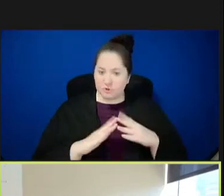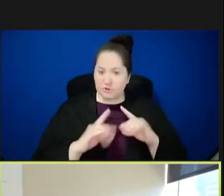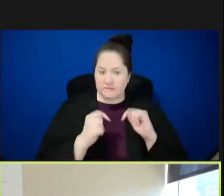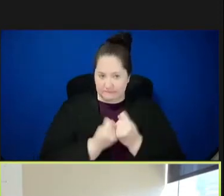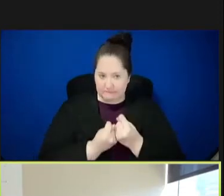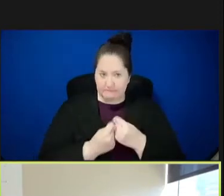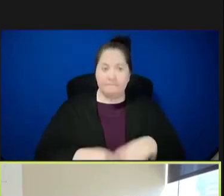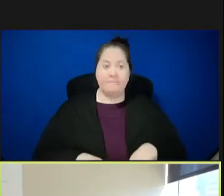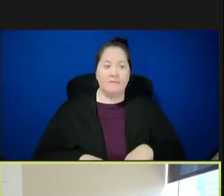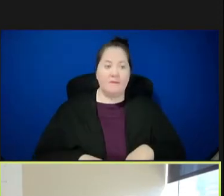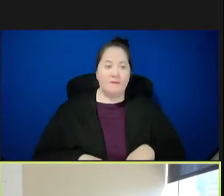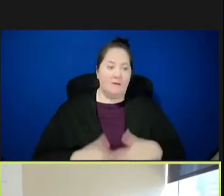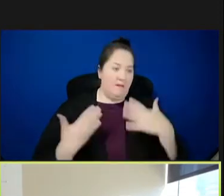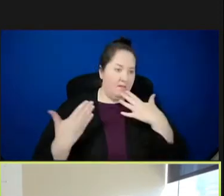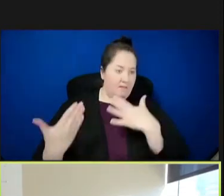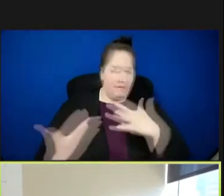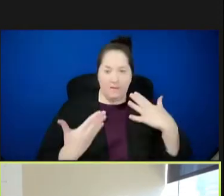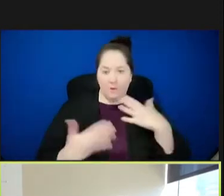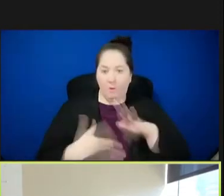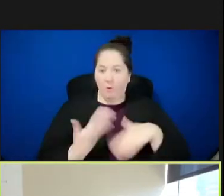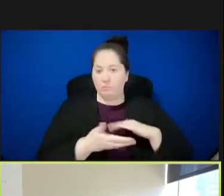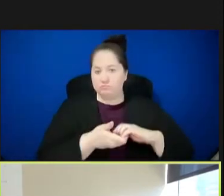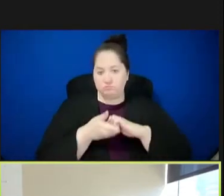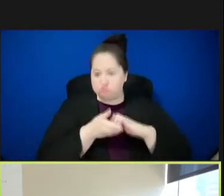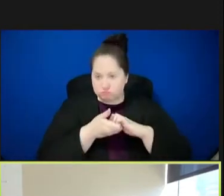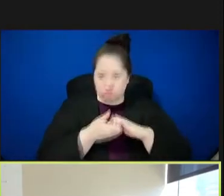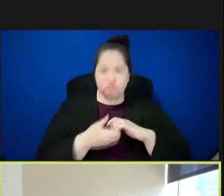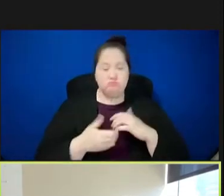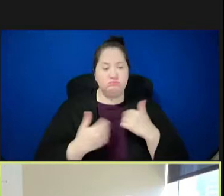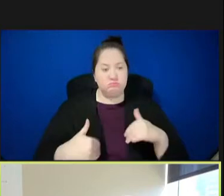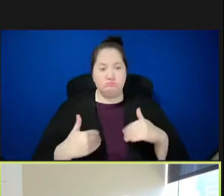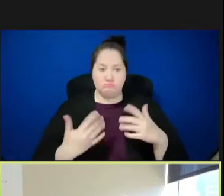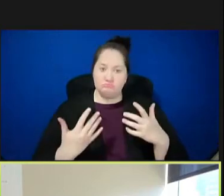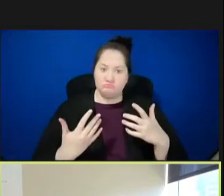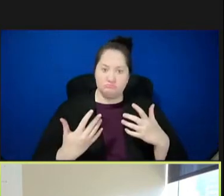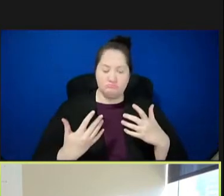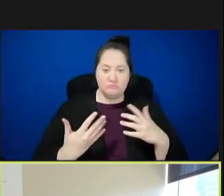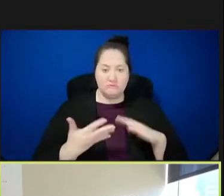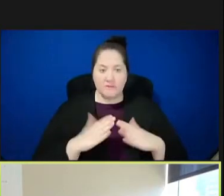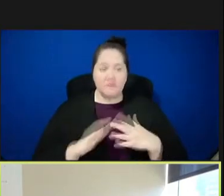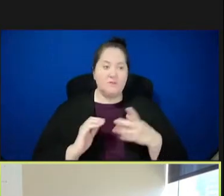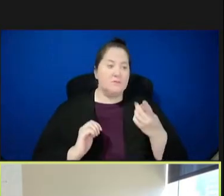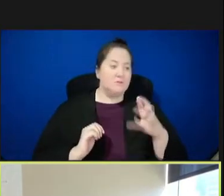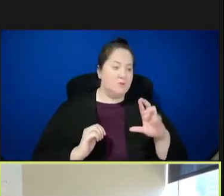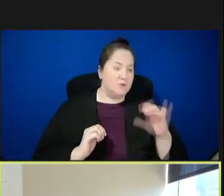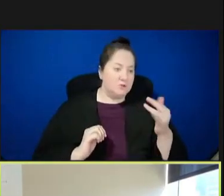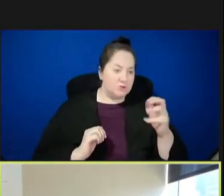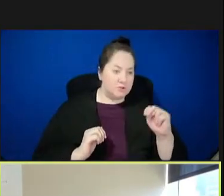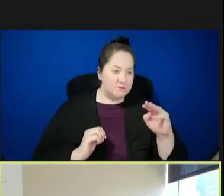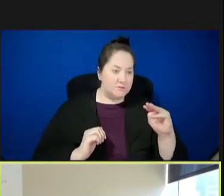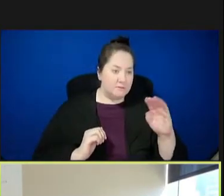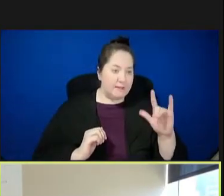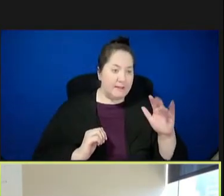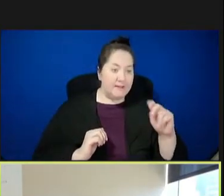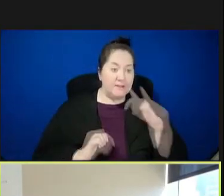collaborators. This truly takes a village. Dr. Jason McClellan is our structural virologist.